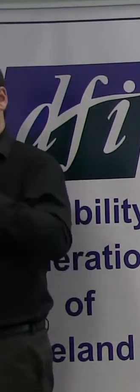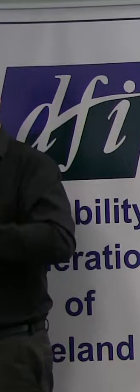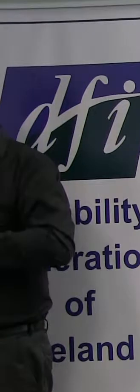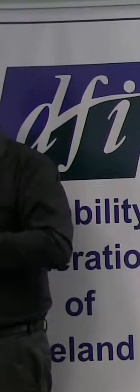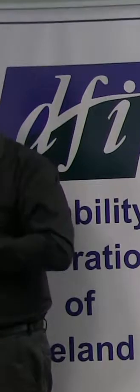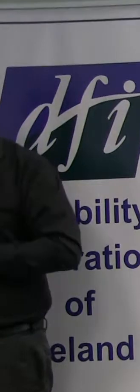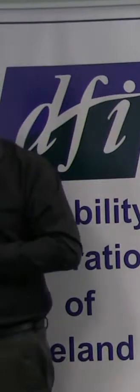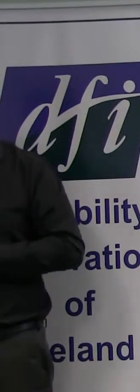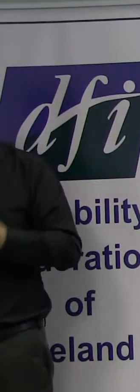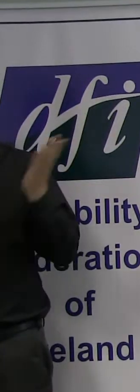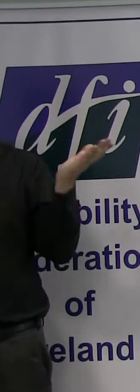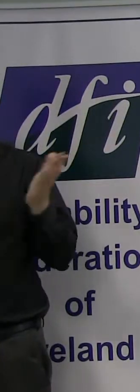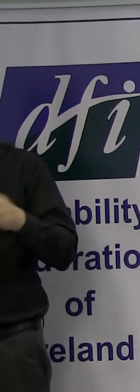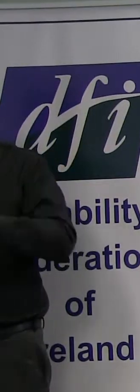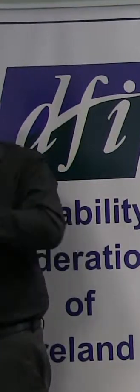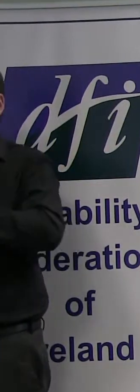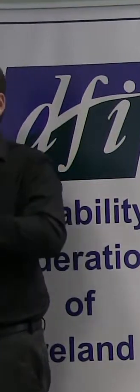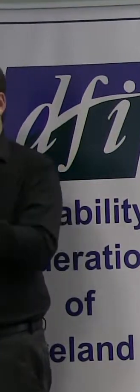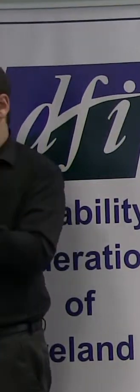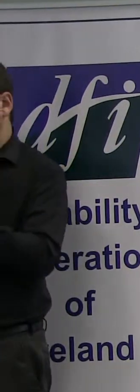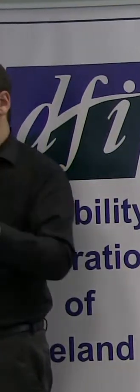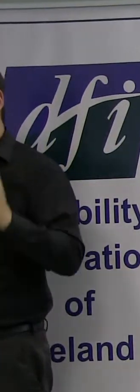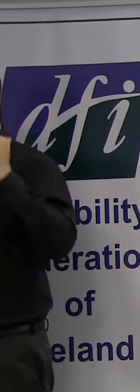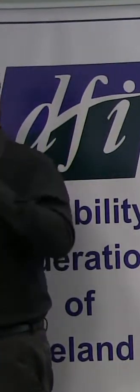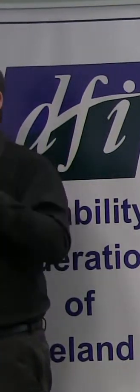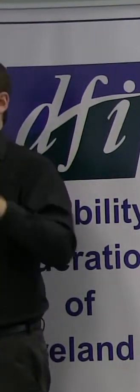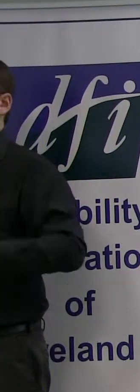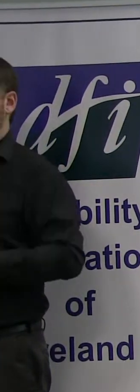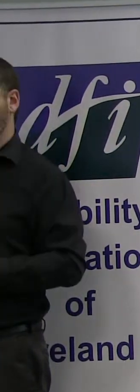trust and confidence in the management administration charities to establish and